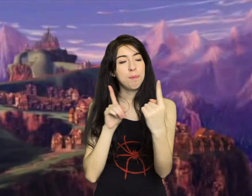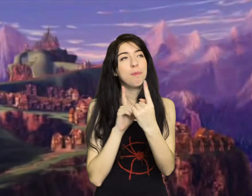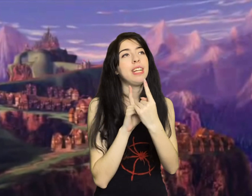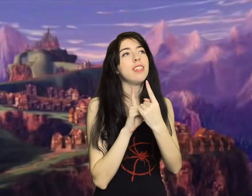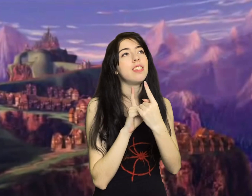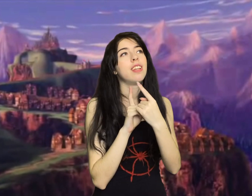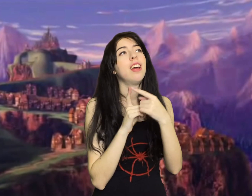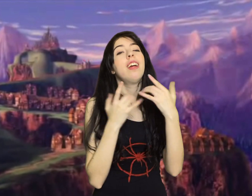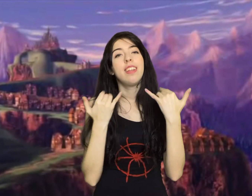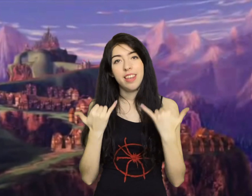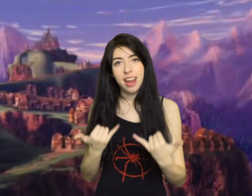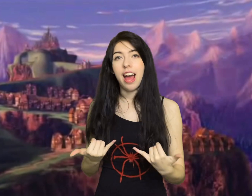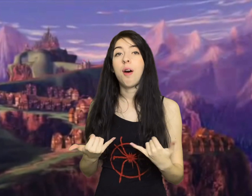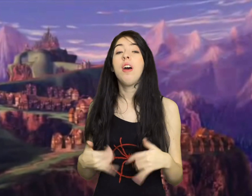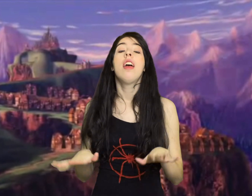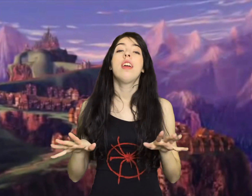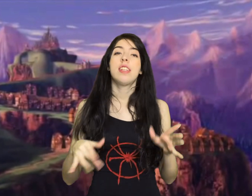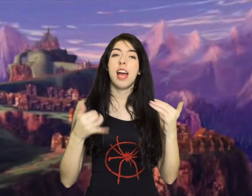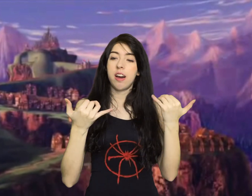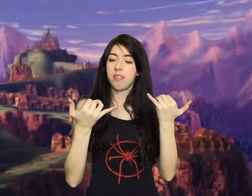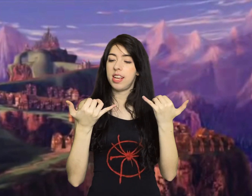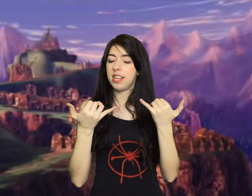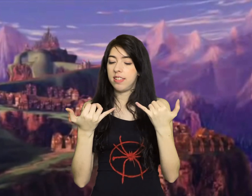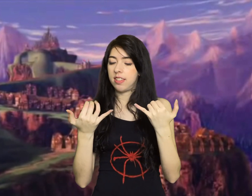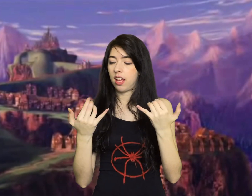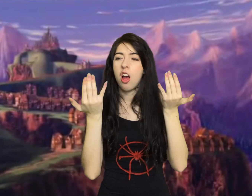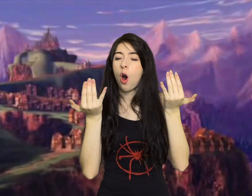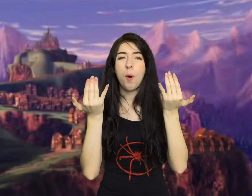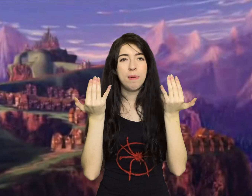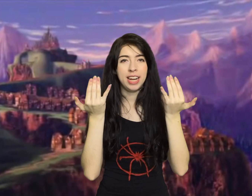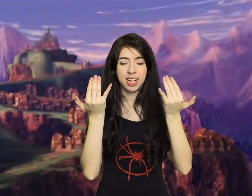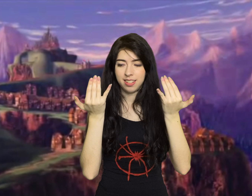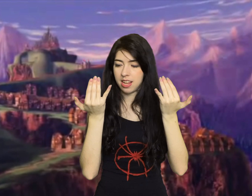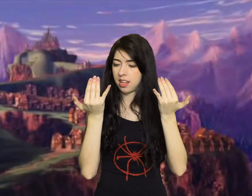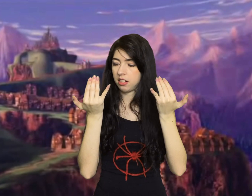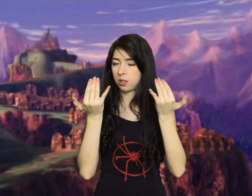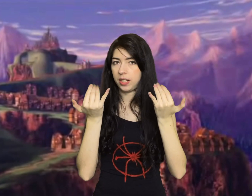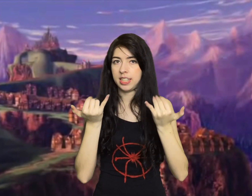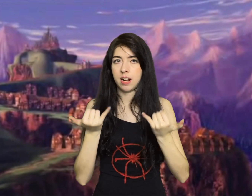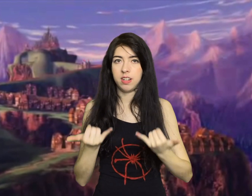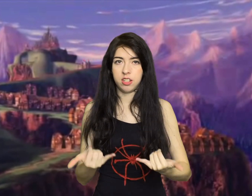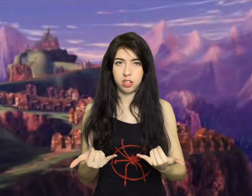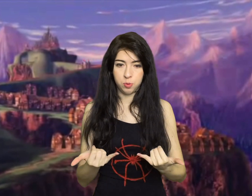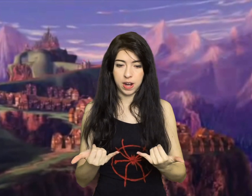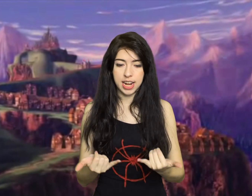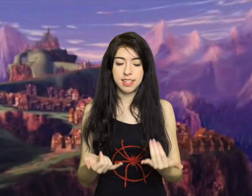MEET NOW. NOW is open hands and then going down into two Y's